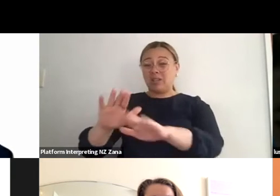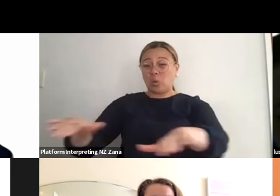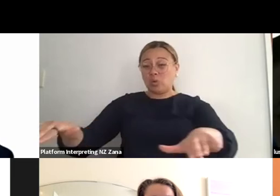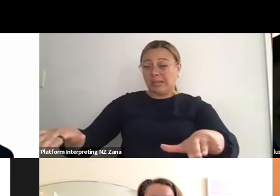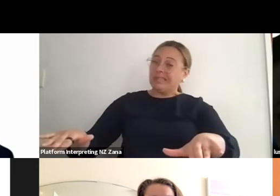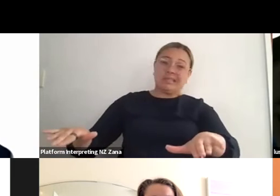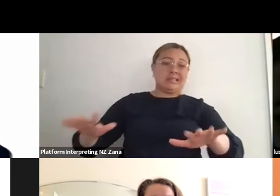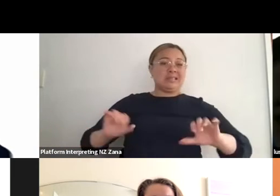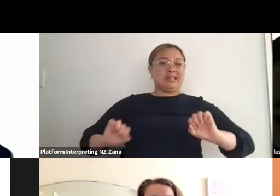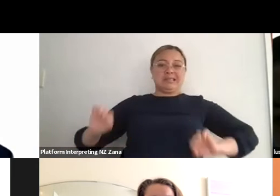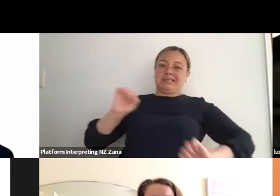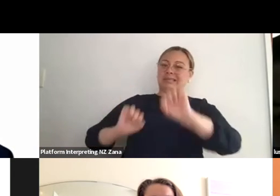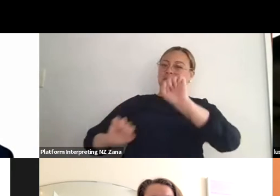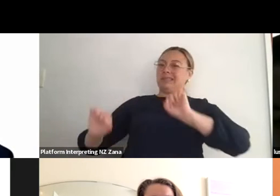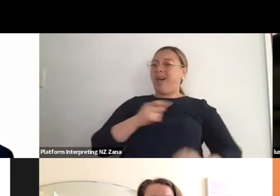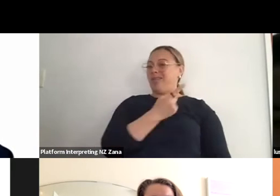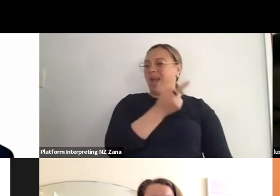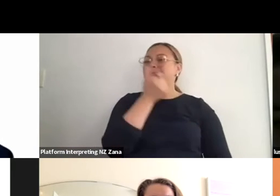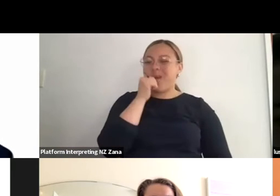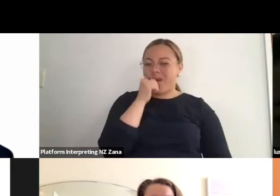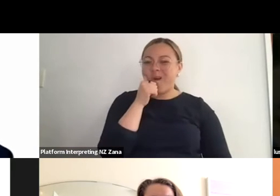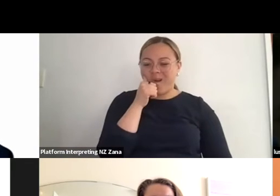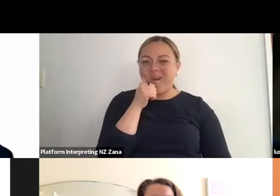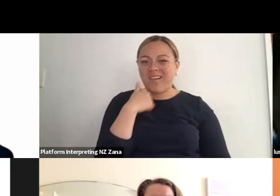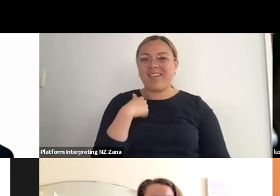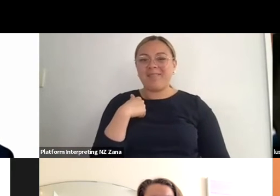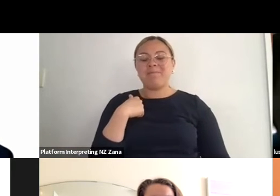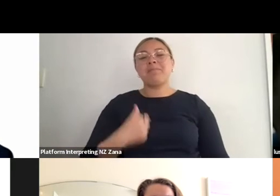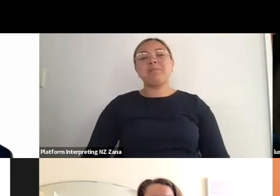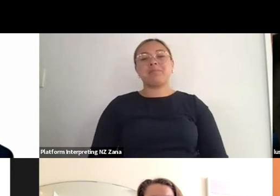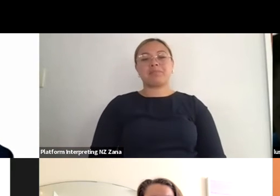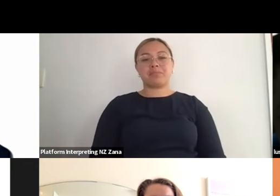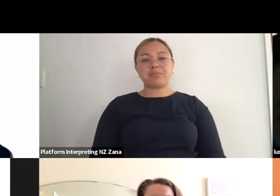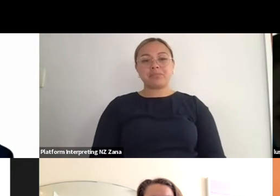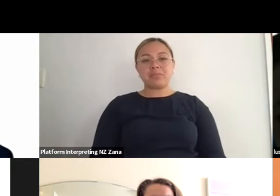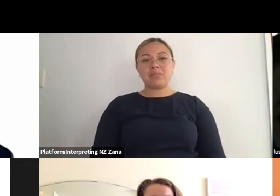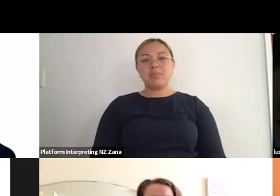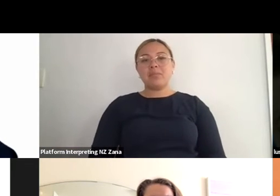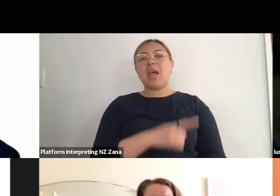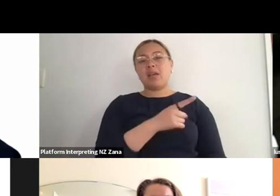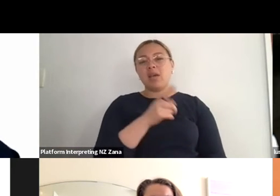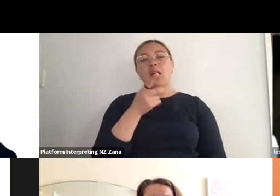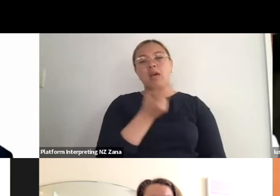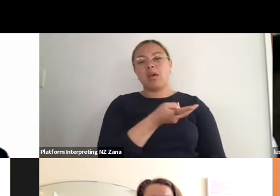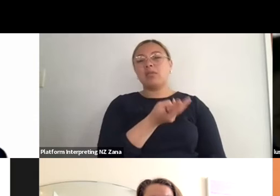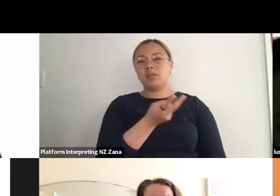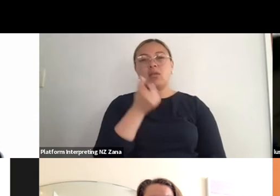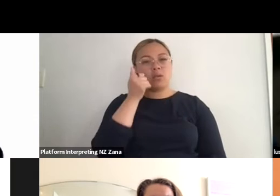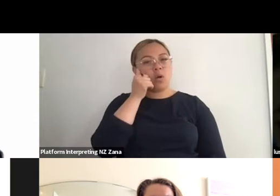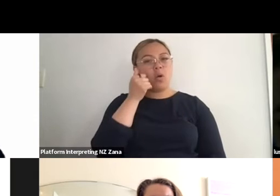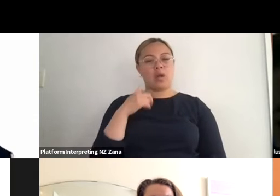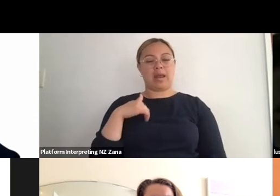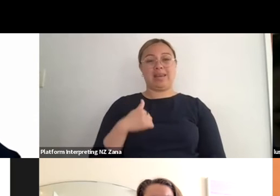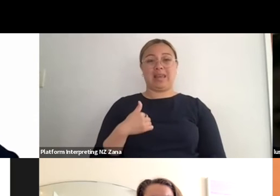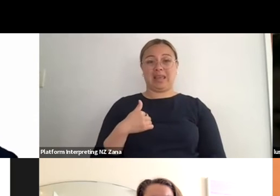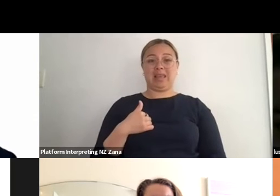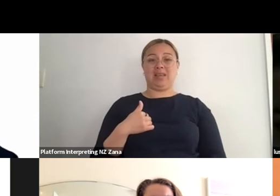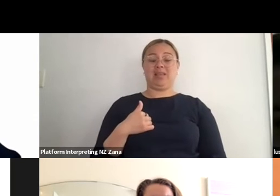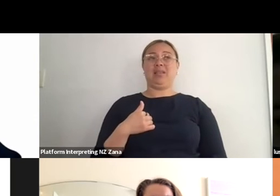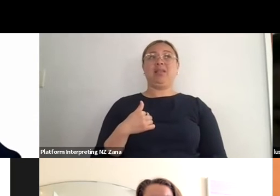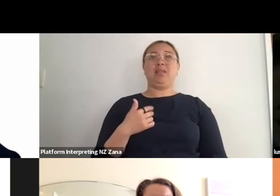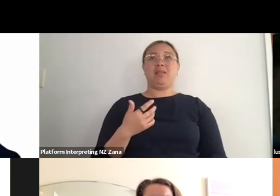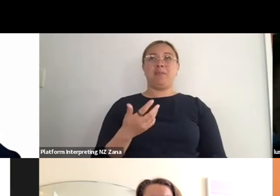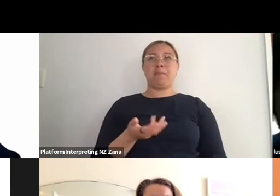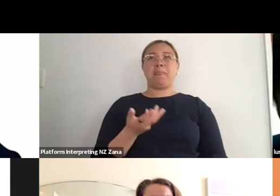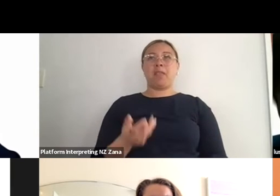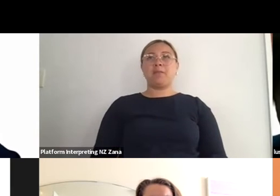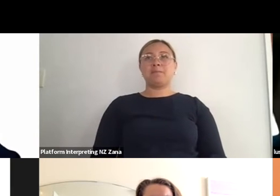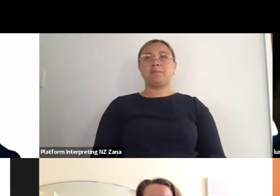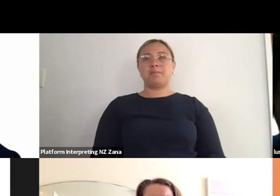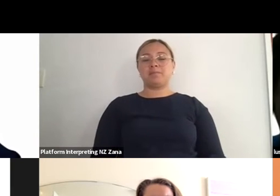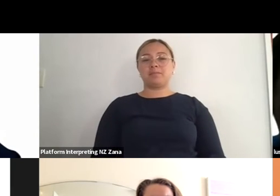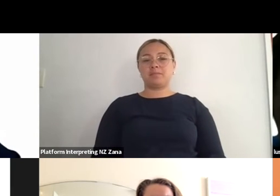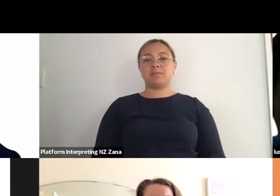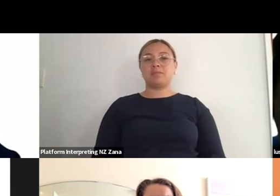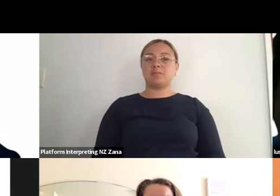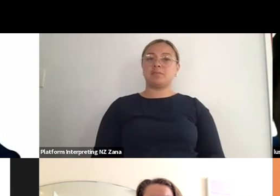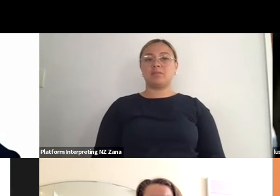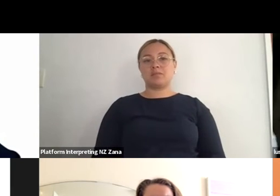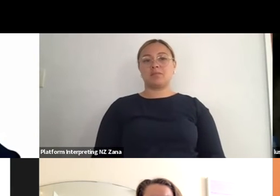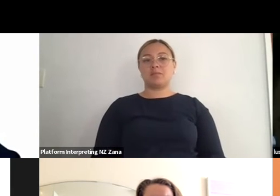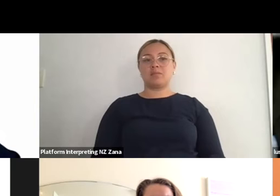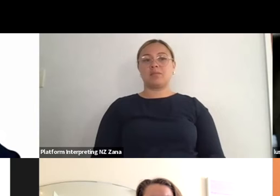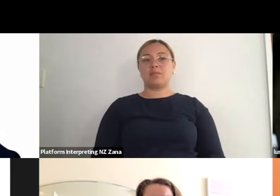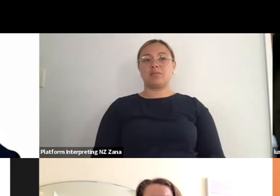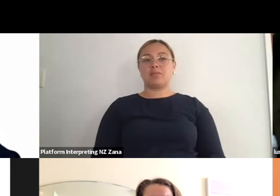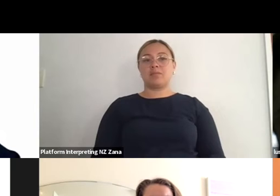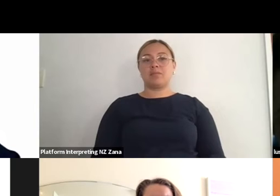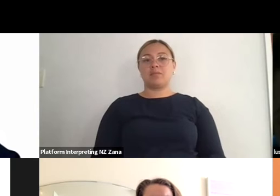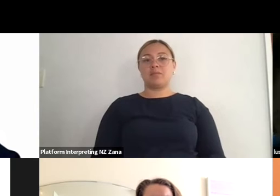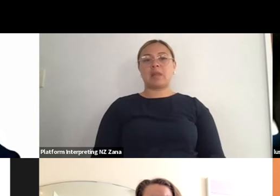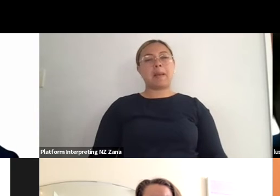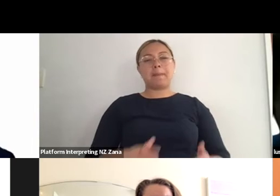So it's just also like they know what I need and so much of what - I don't have to think of so much